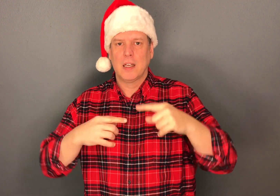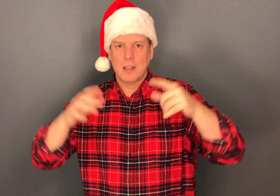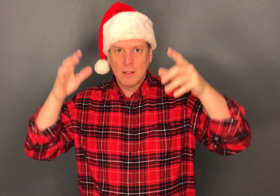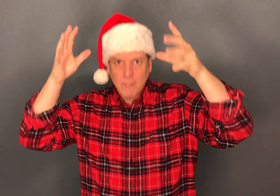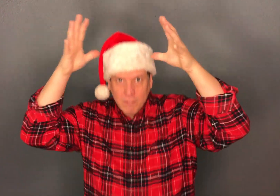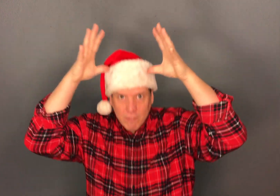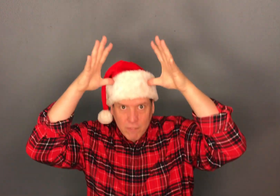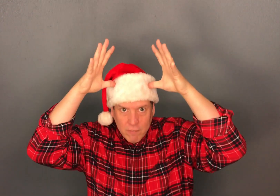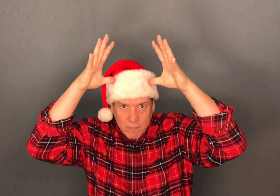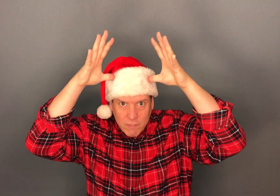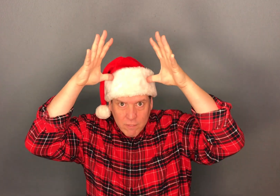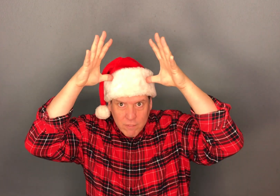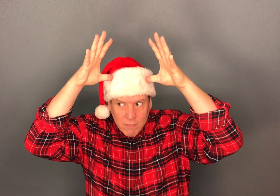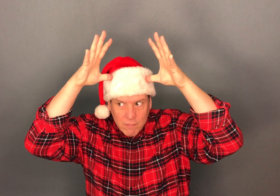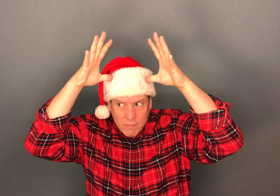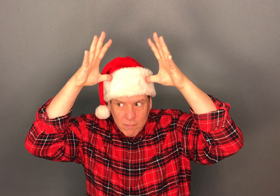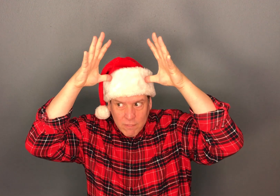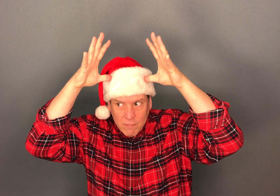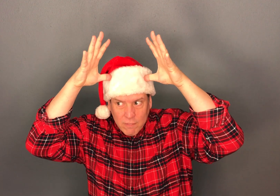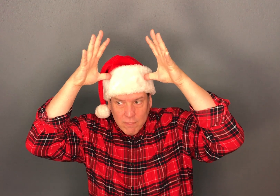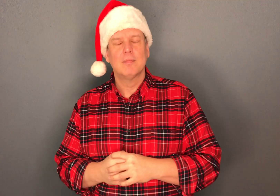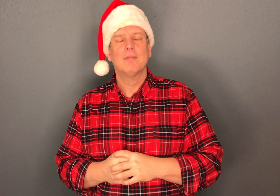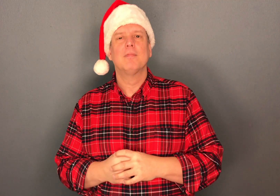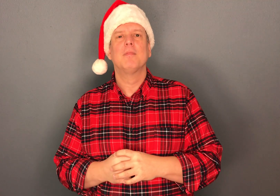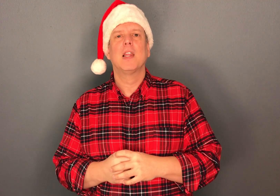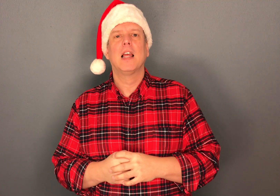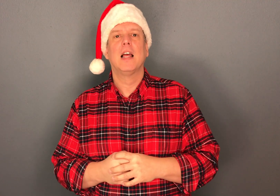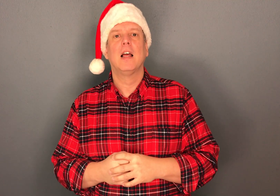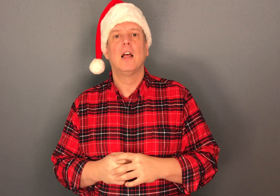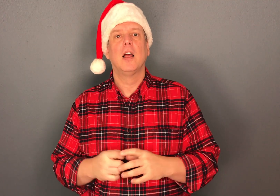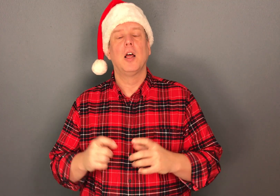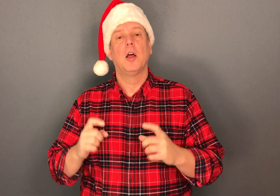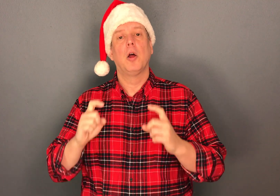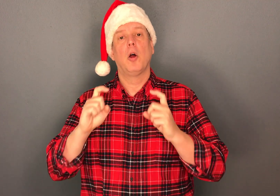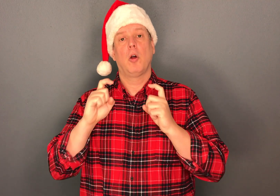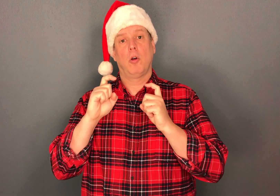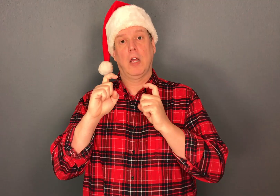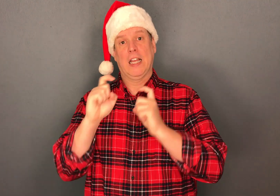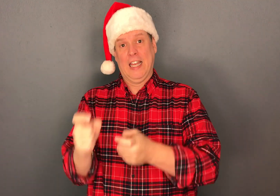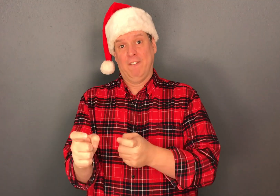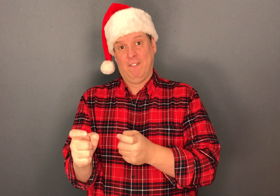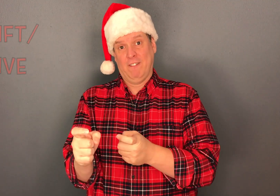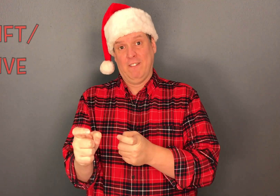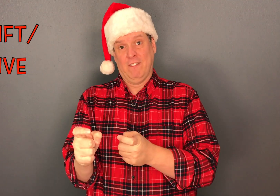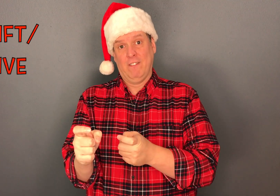but you don't have to move your face like that.